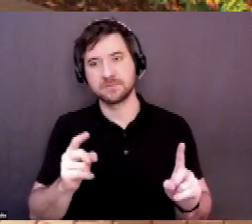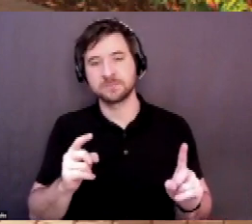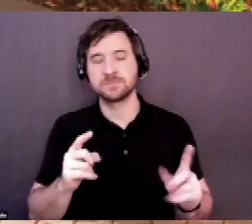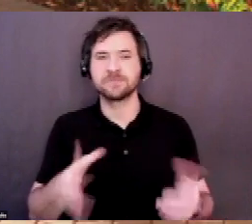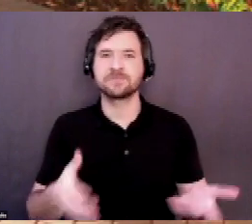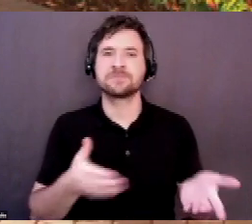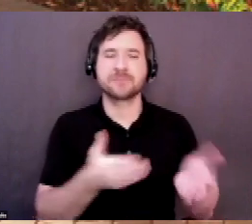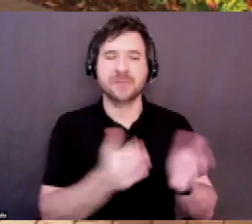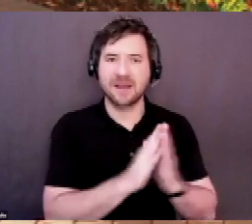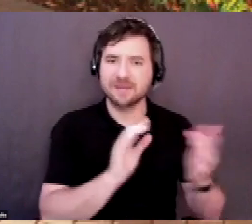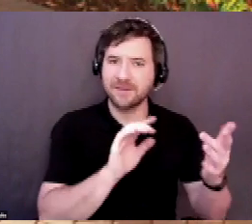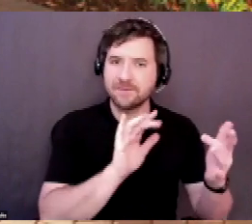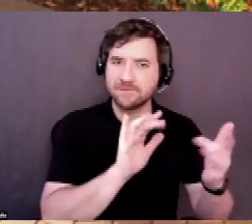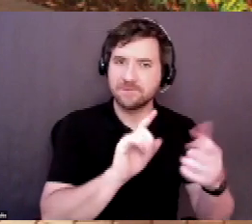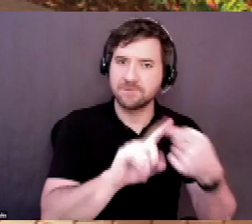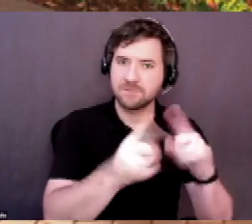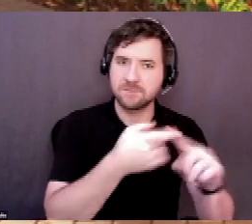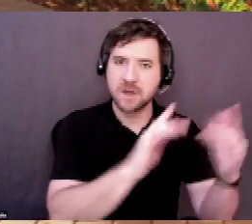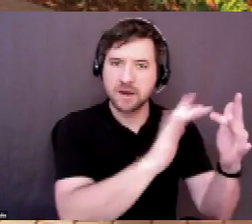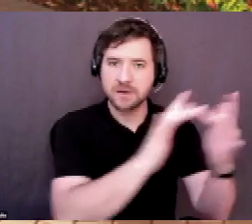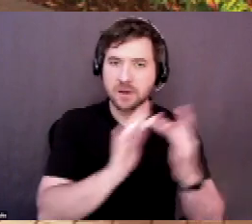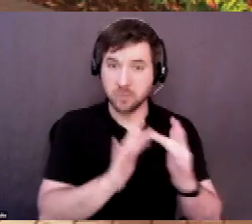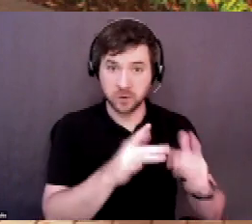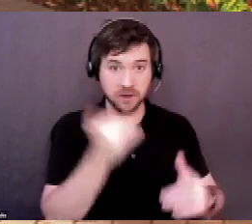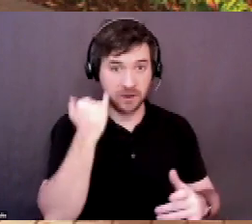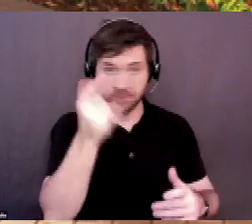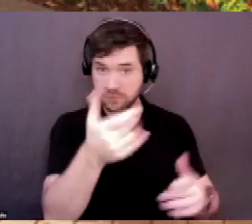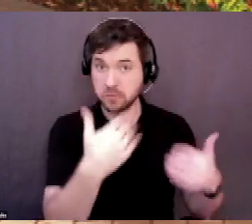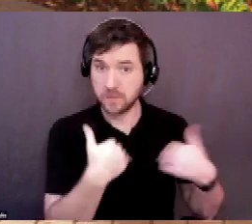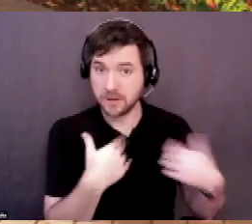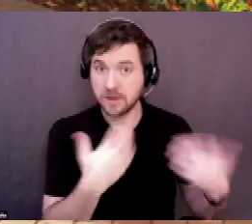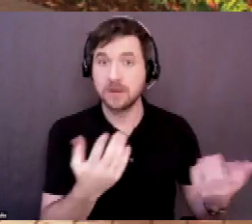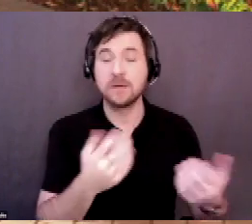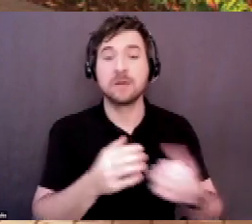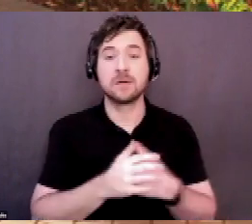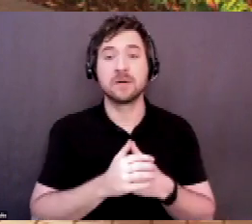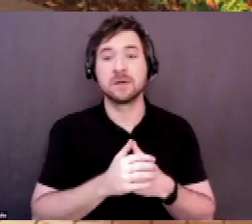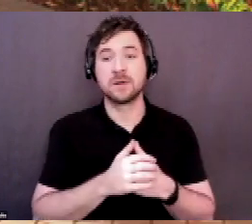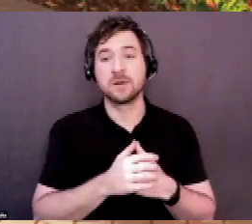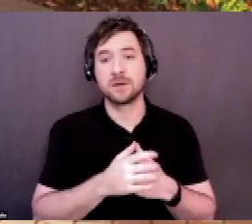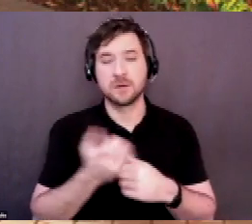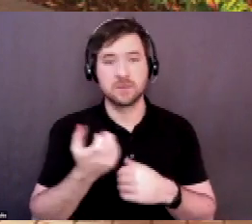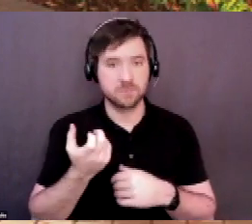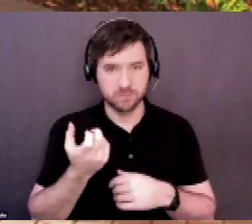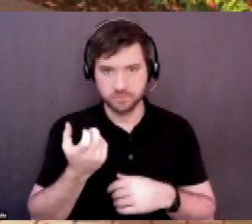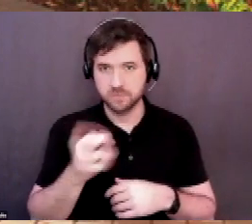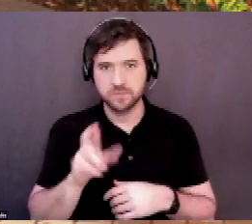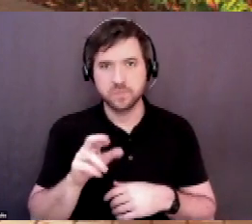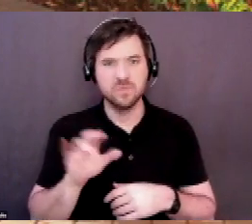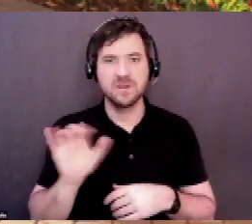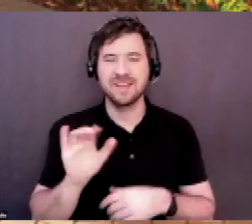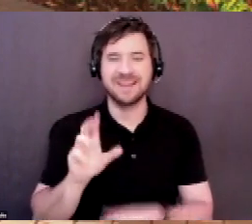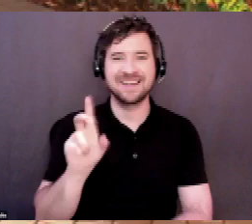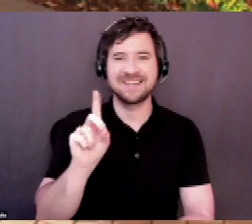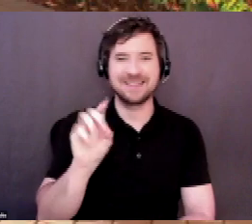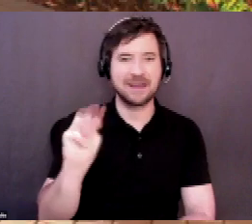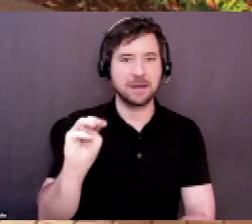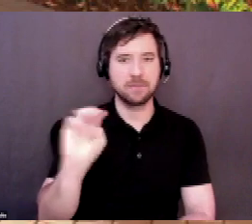if you have friends or a DME reuse program in your state,